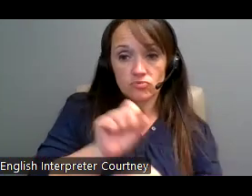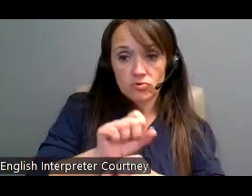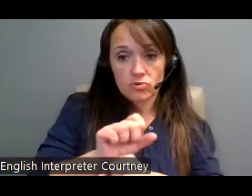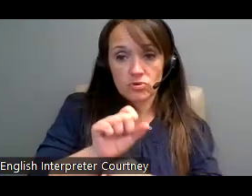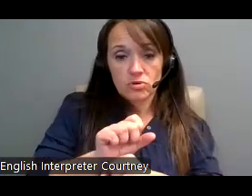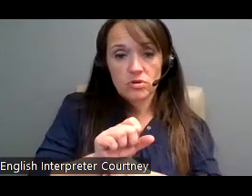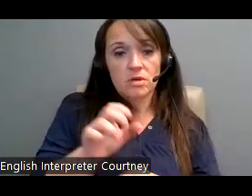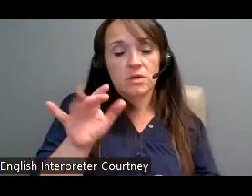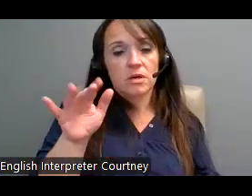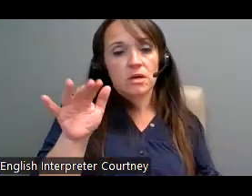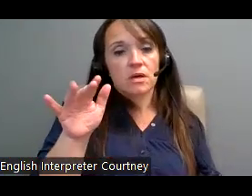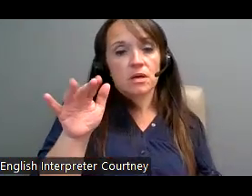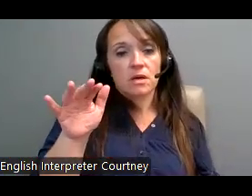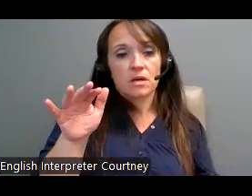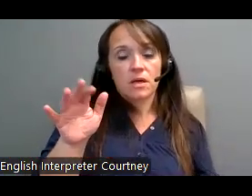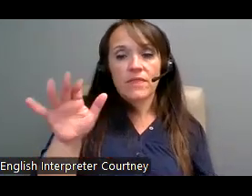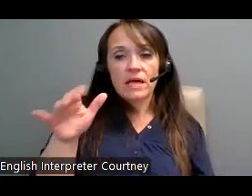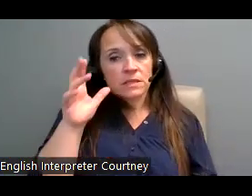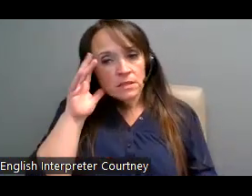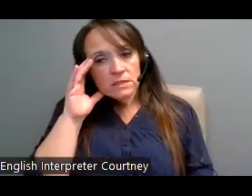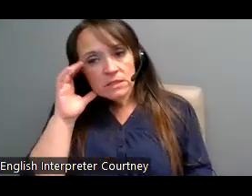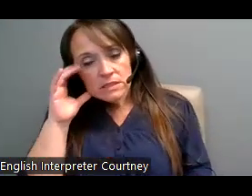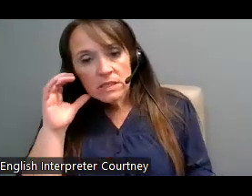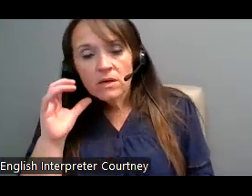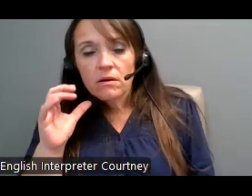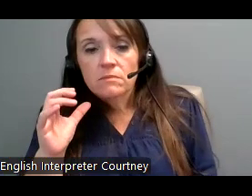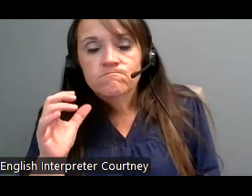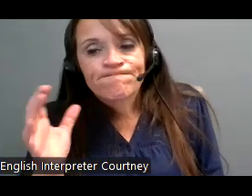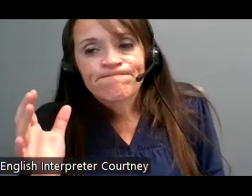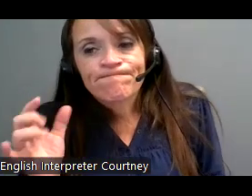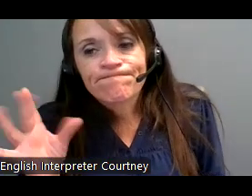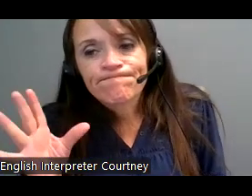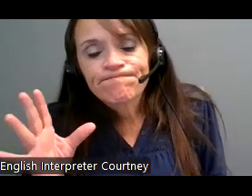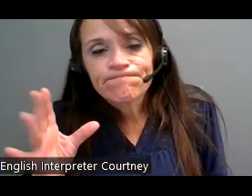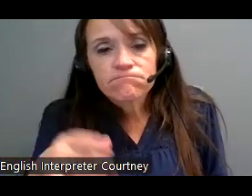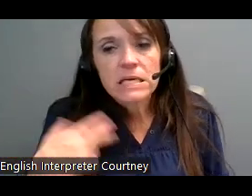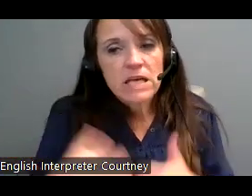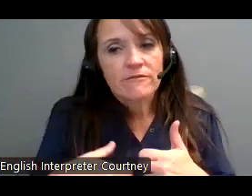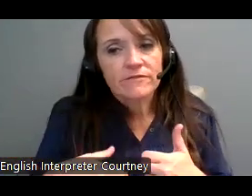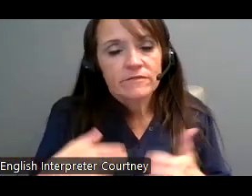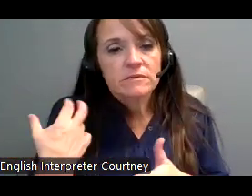going to be the root of all evil on this because there really is not a lot of public transportation